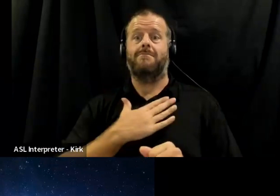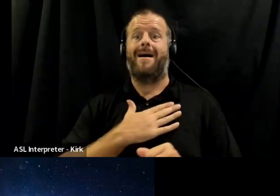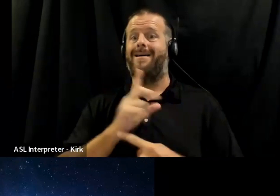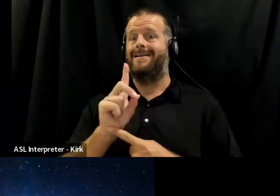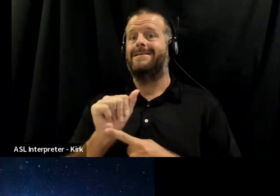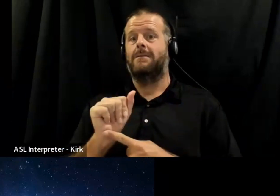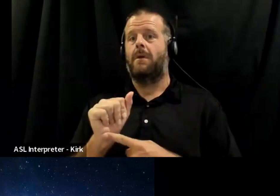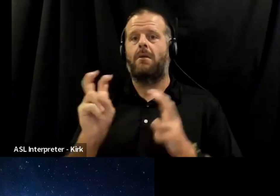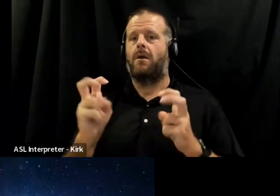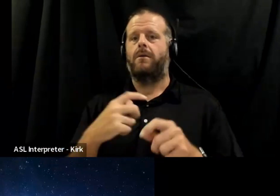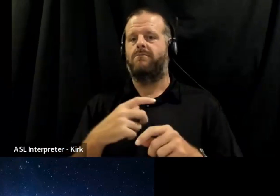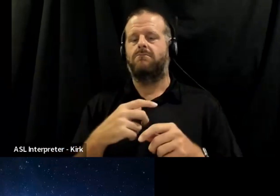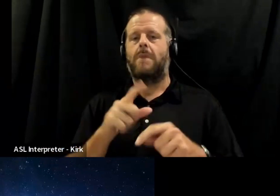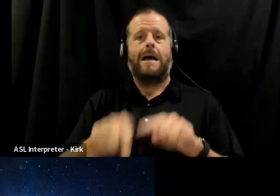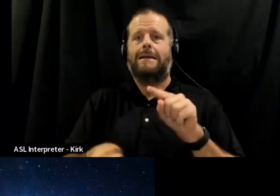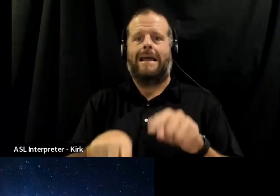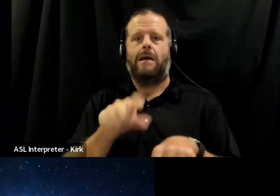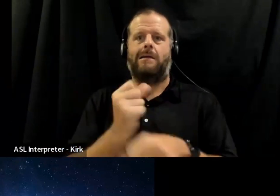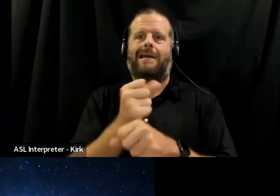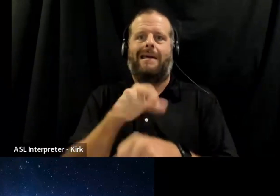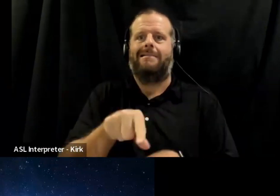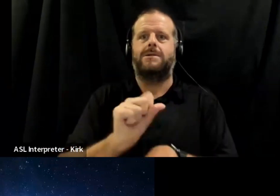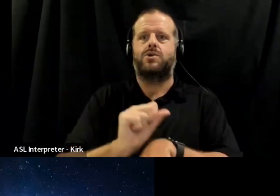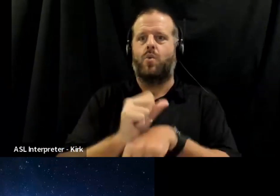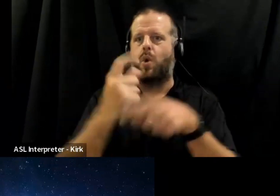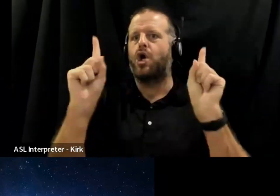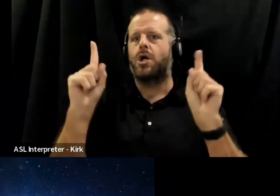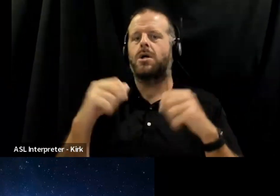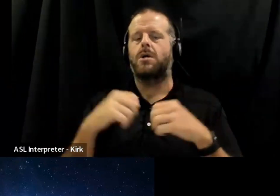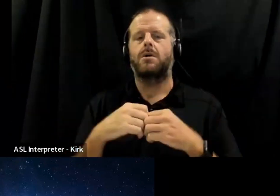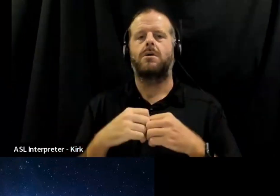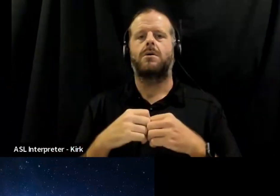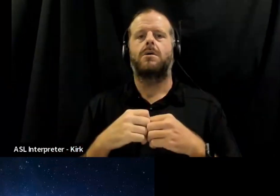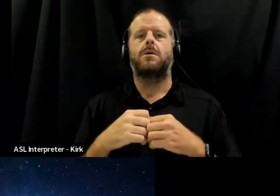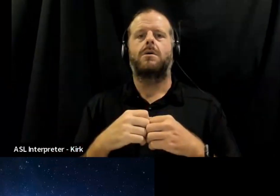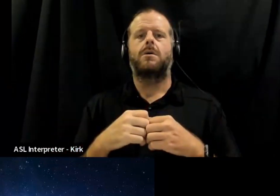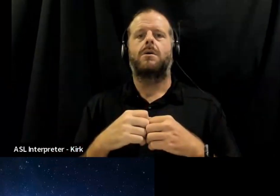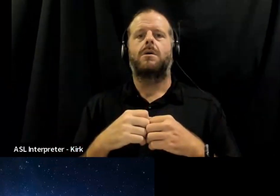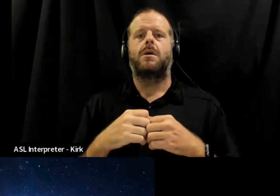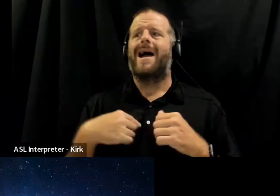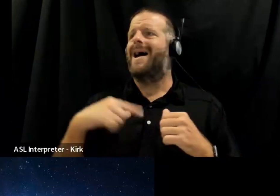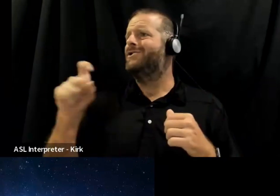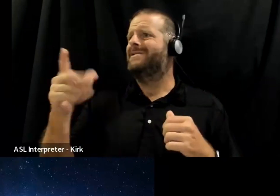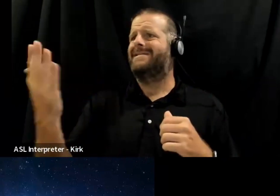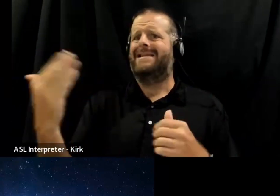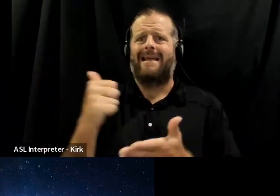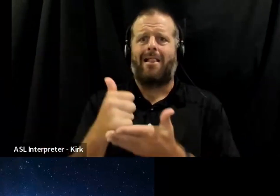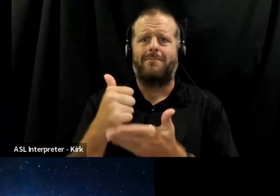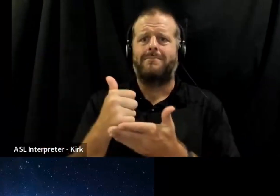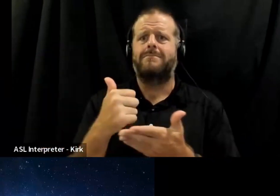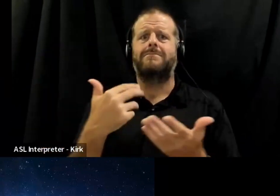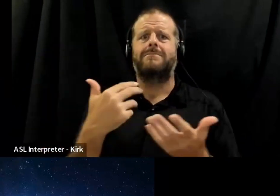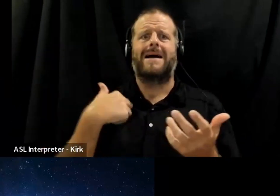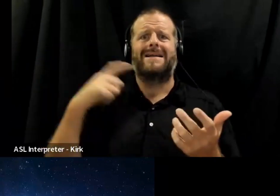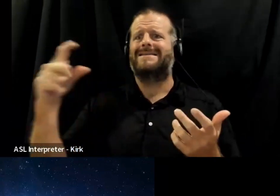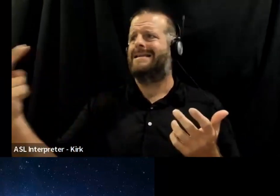I can't get something to work that I need, you know, hey, I just need a hand with this, or I need some eyeballs just really quick.